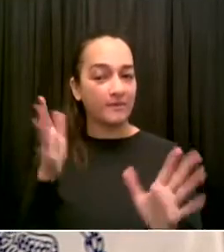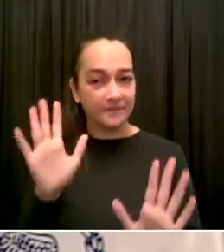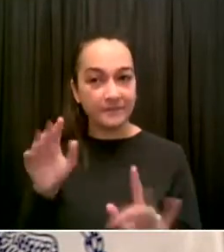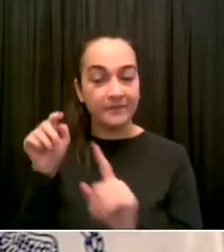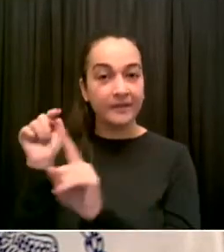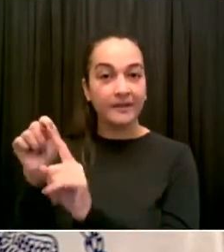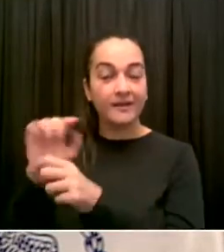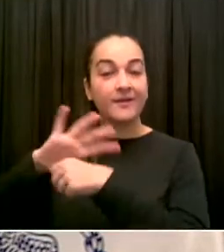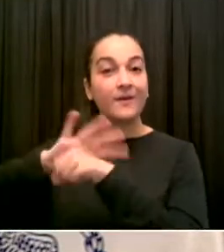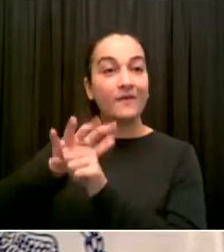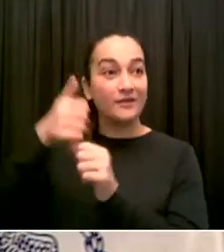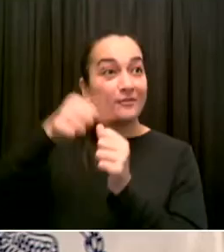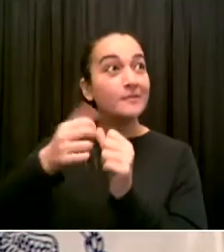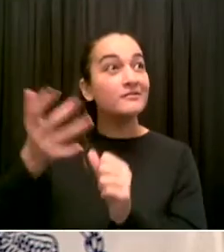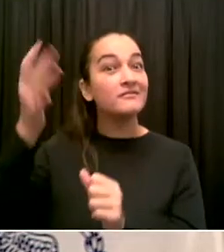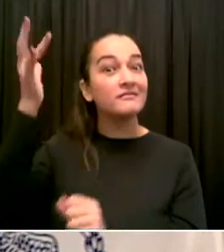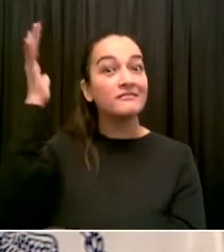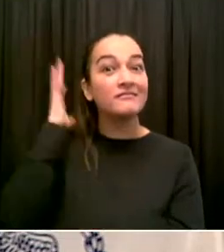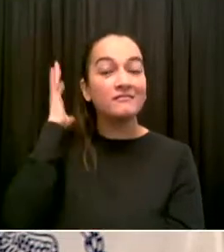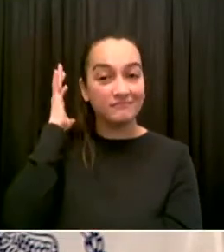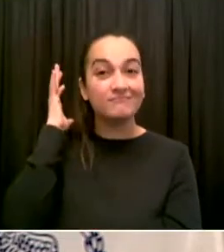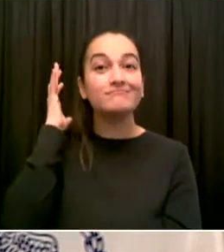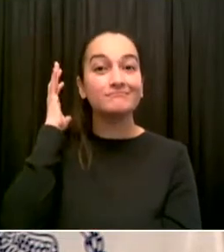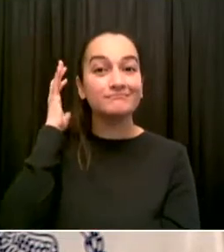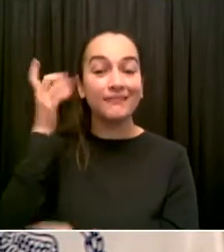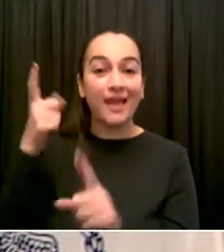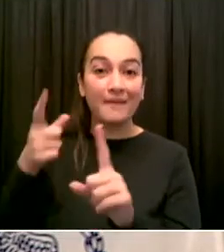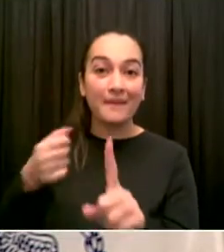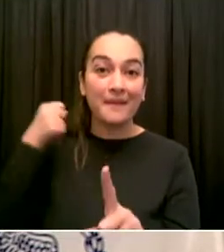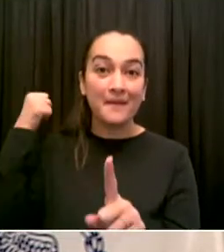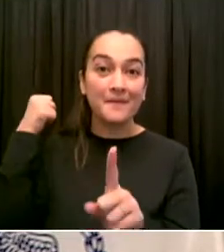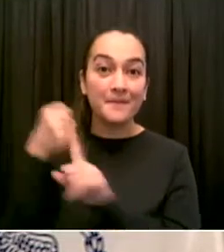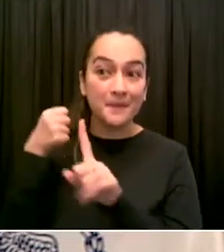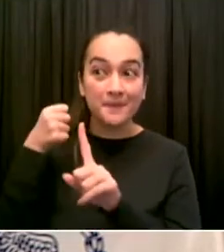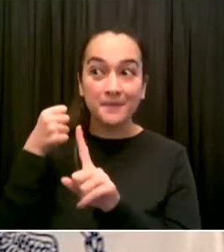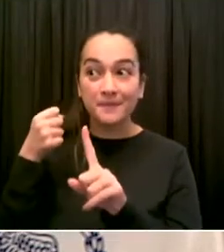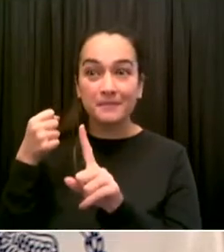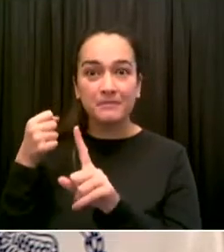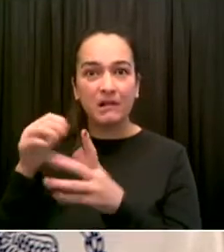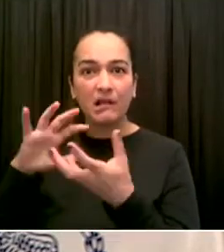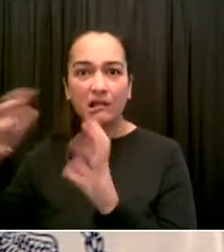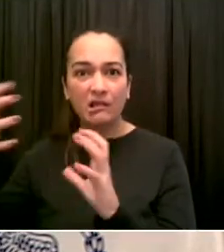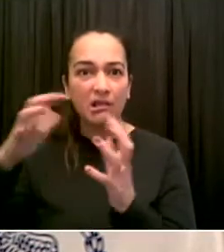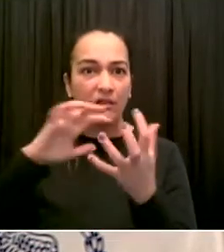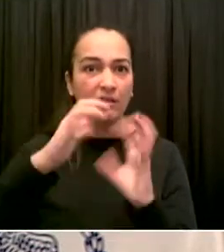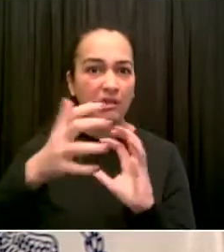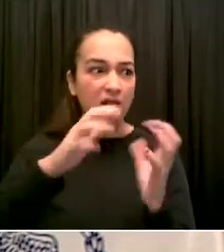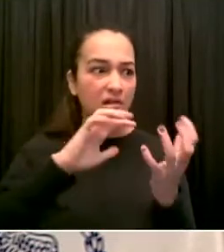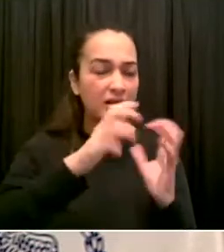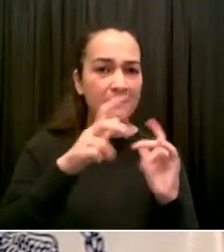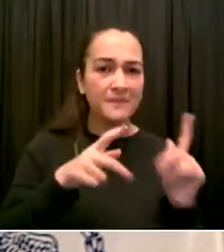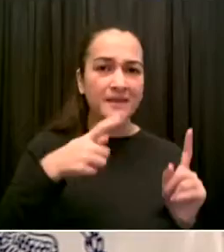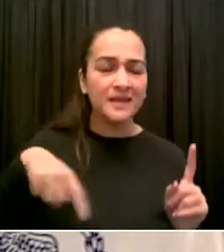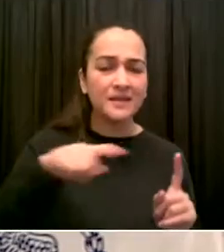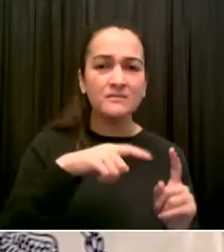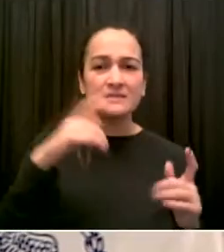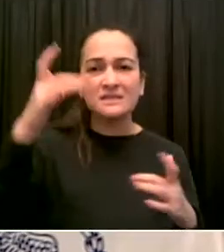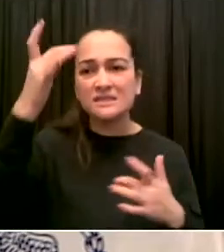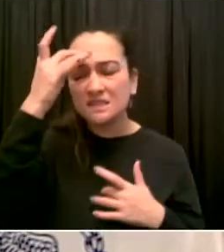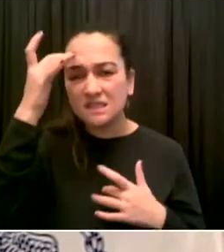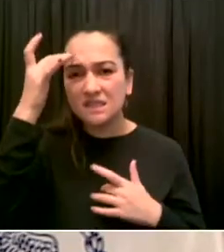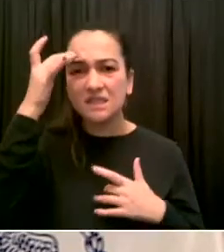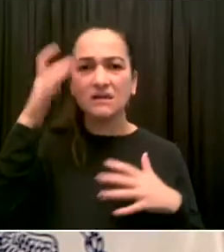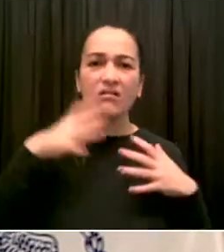LIFE IN THE CITY PROFOUNDLY,